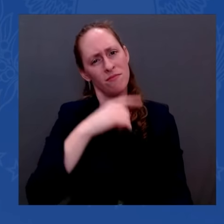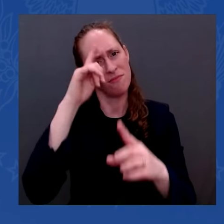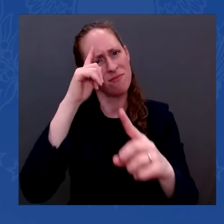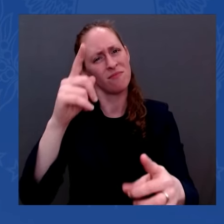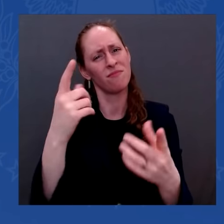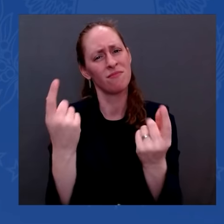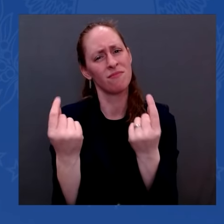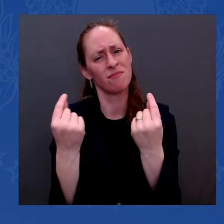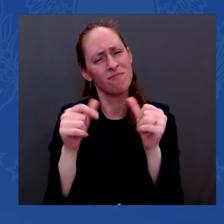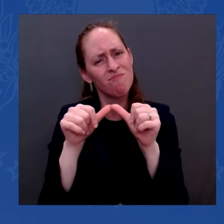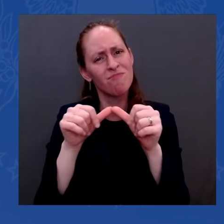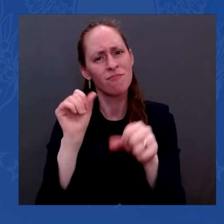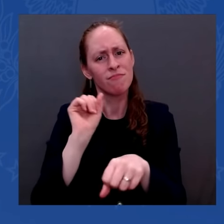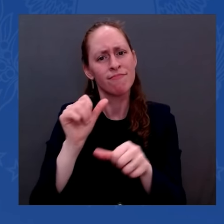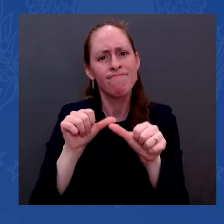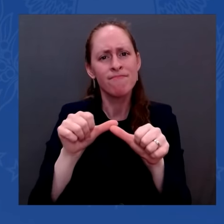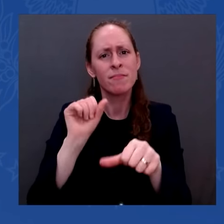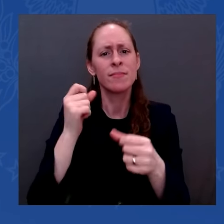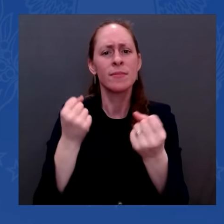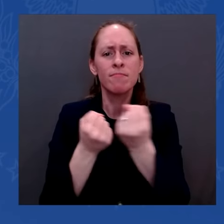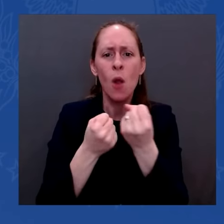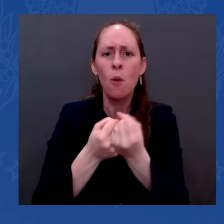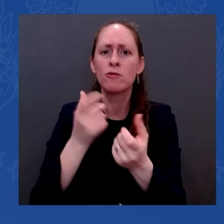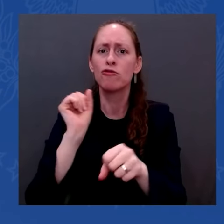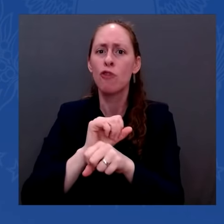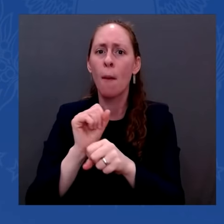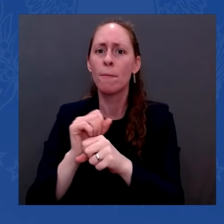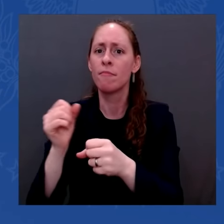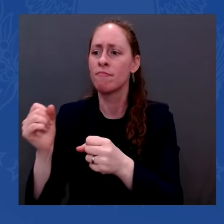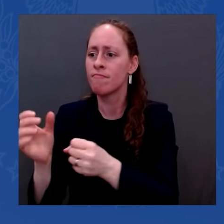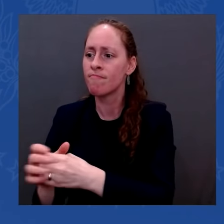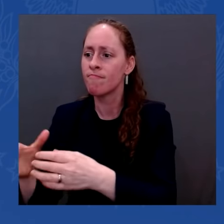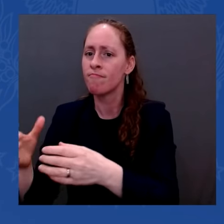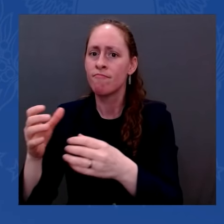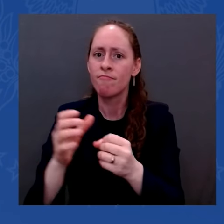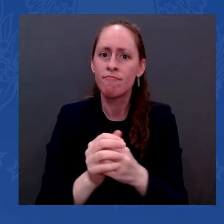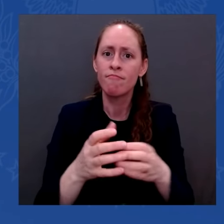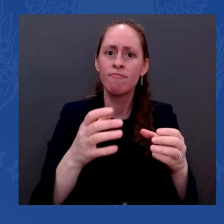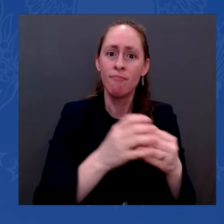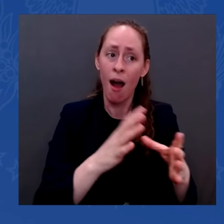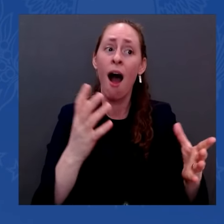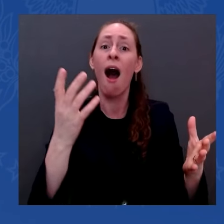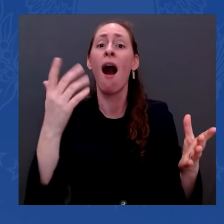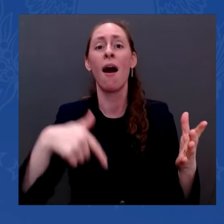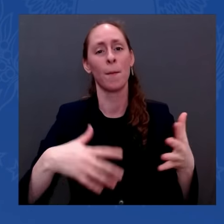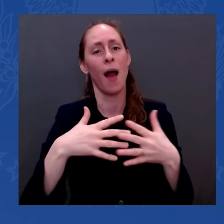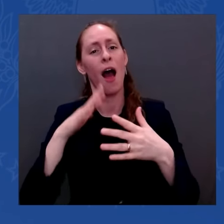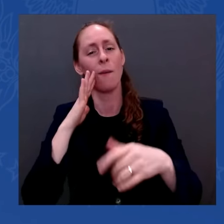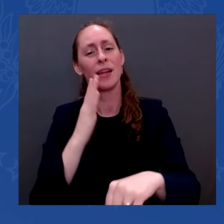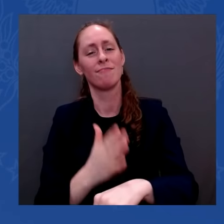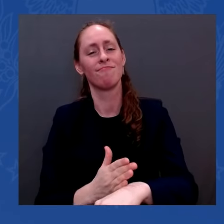and ensure that we can continue to build a future that's made in America in a way that lives up to our values.